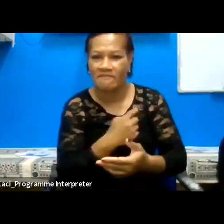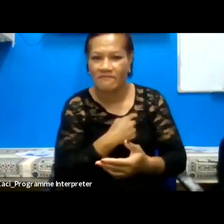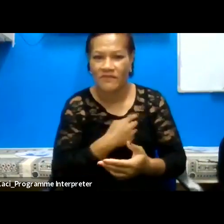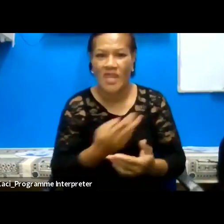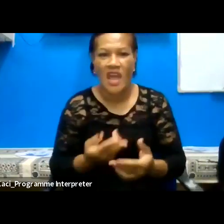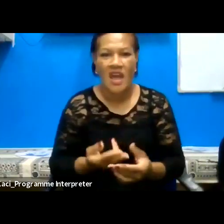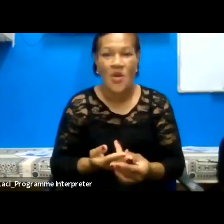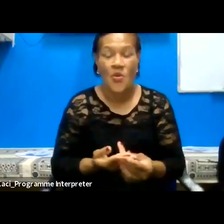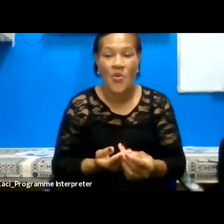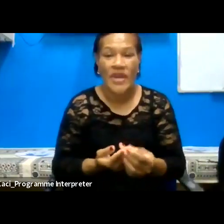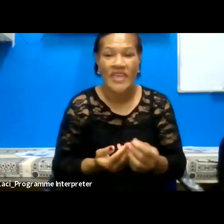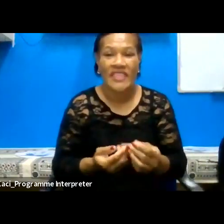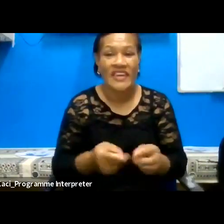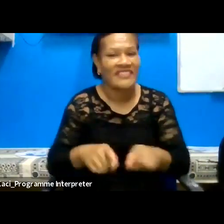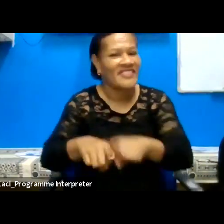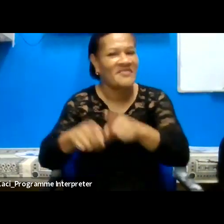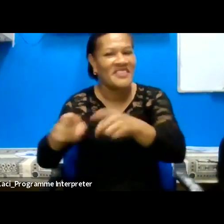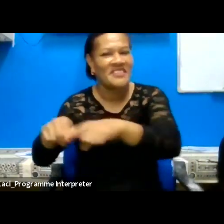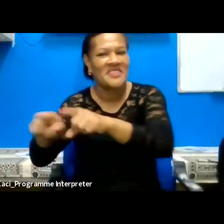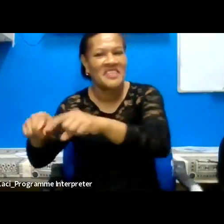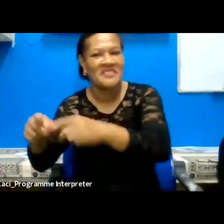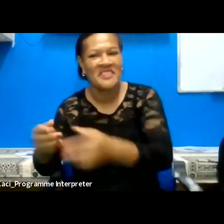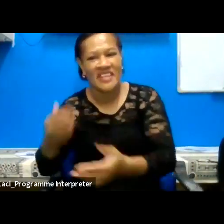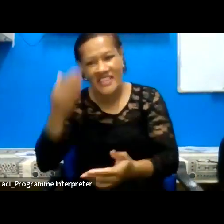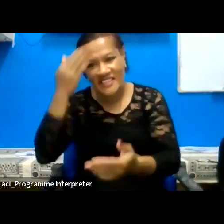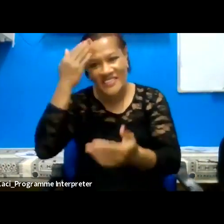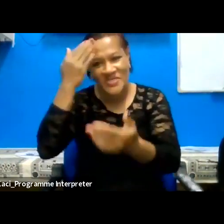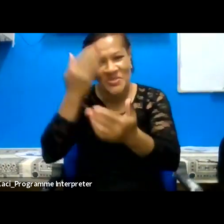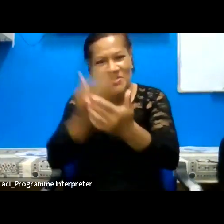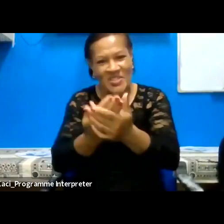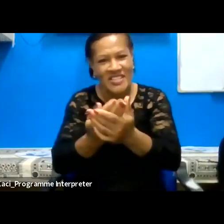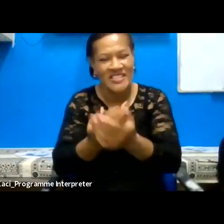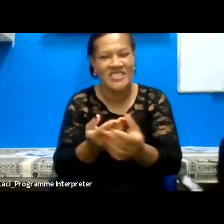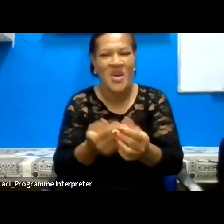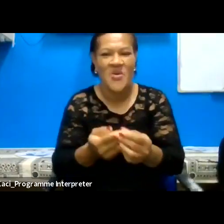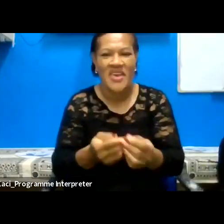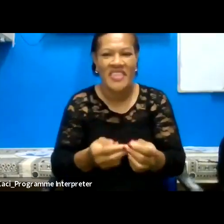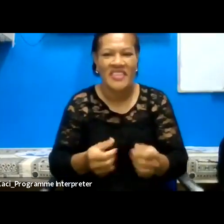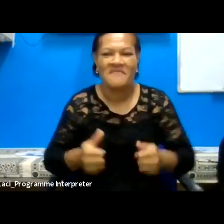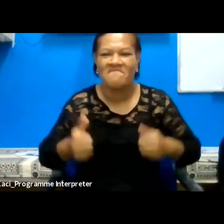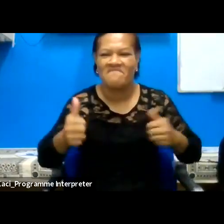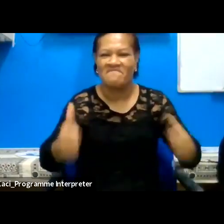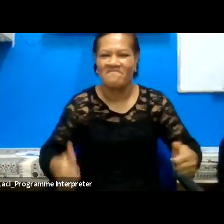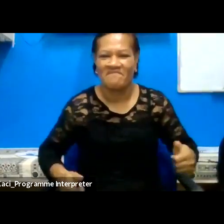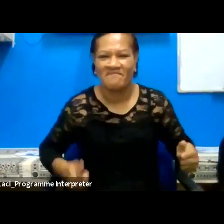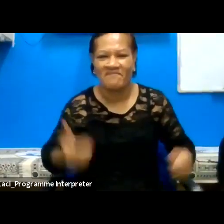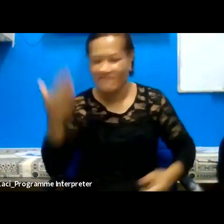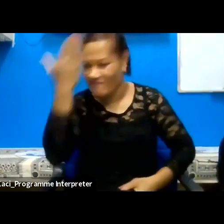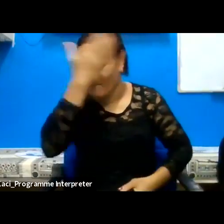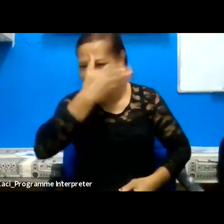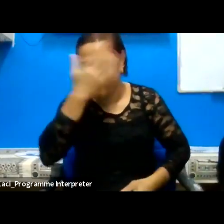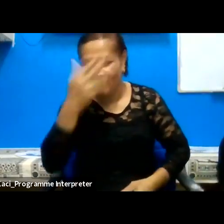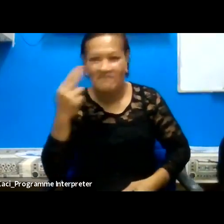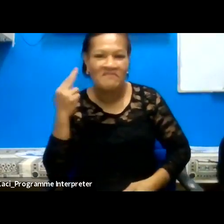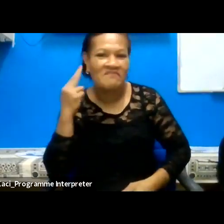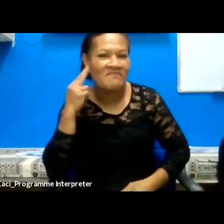every track. every path I make, every road leads back to the